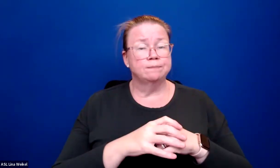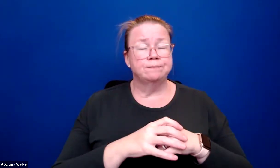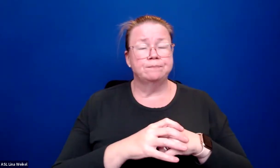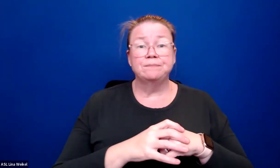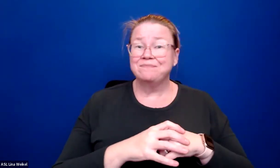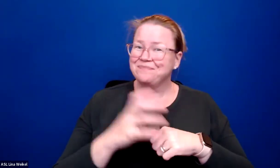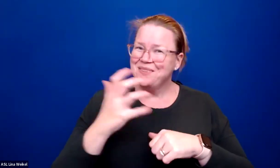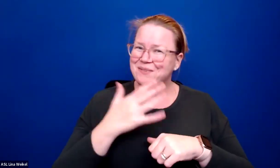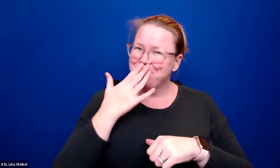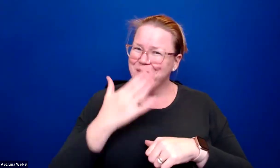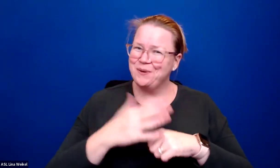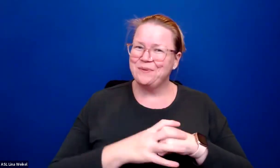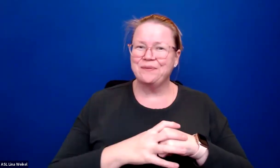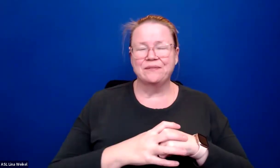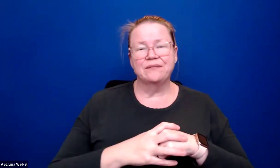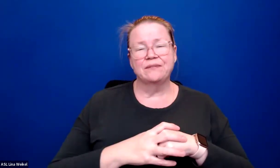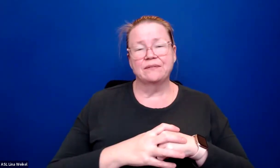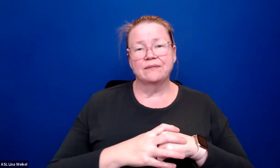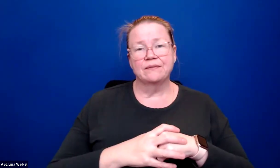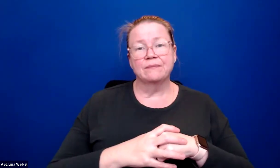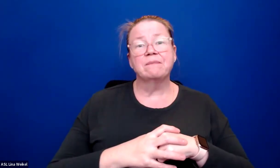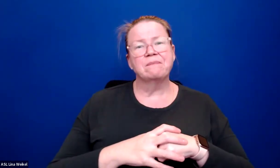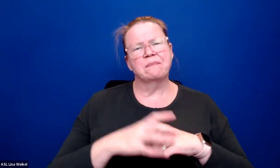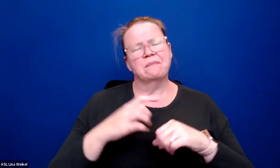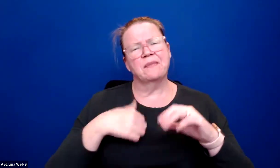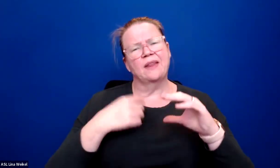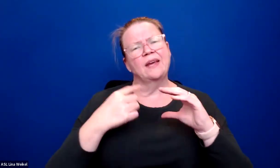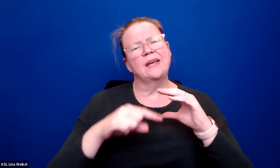Jordan Hayes (she, her): Awesome. Thank you. Andy Padilla: Email, introducing the 2 of you.